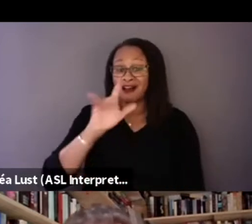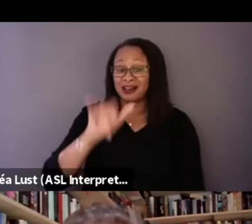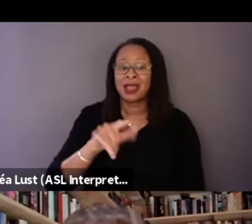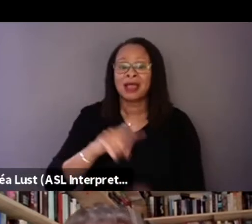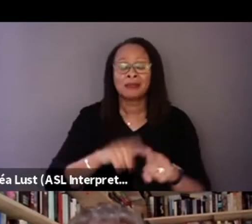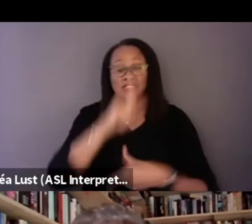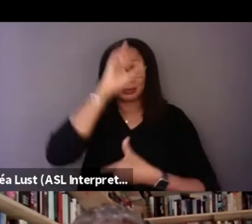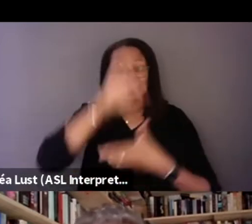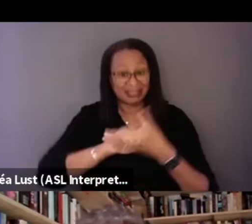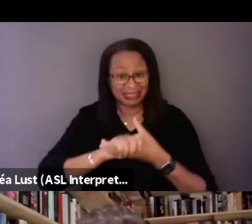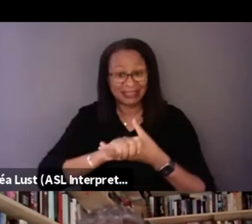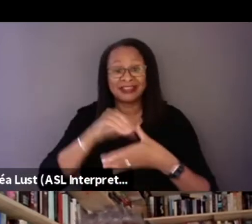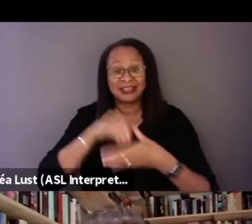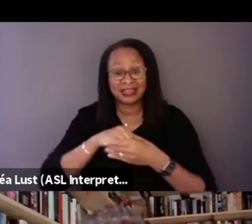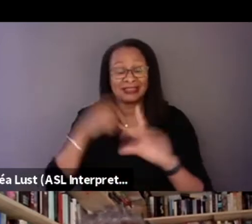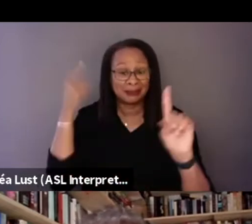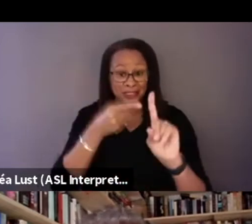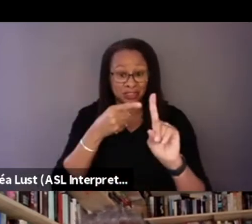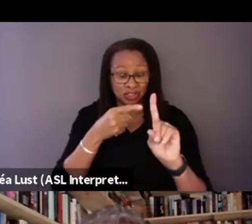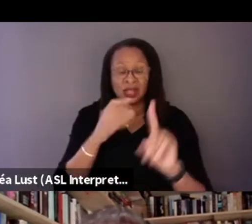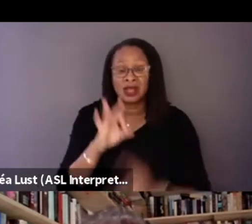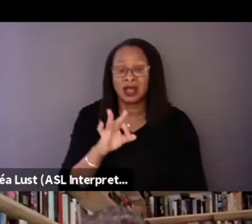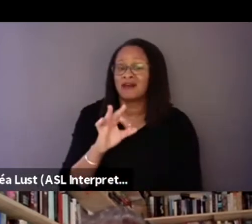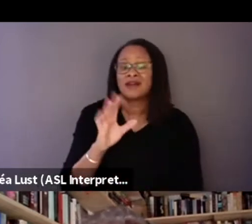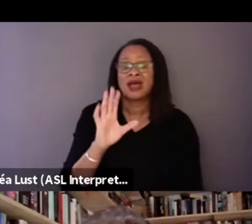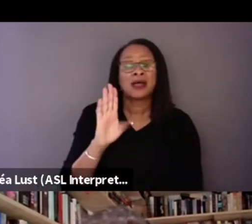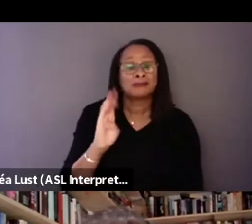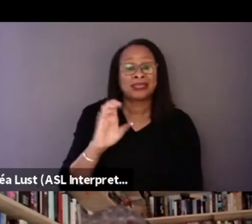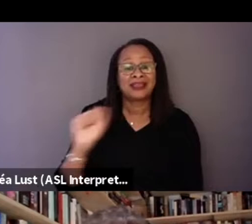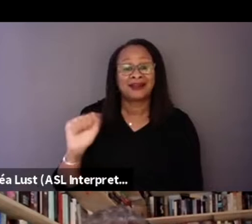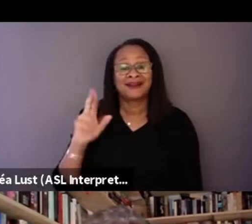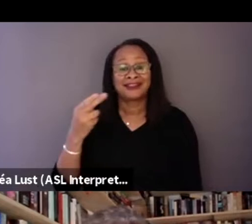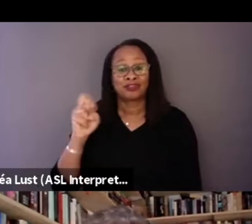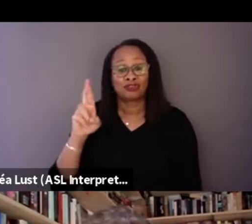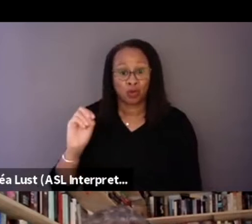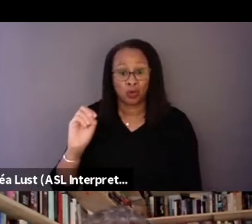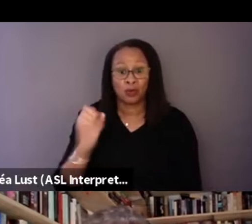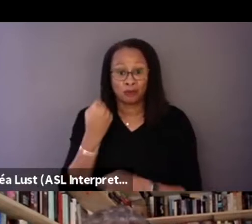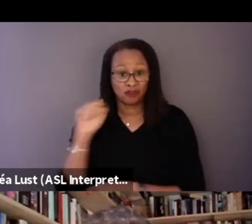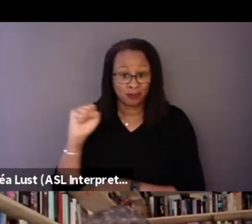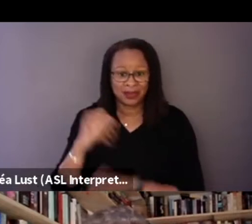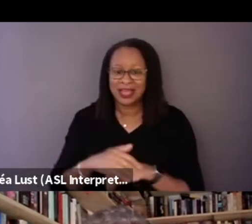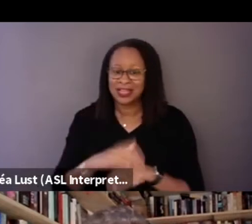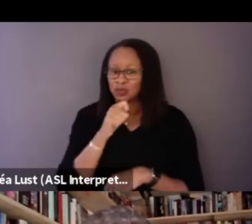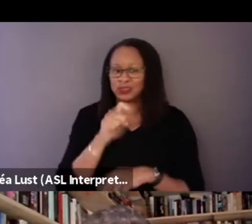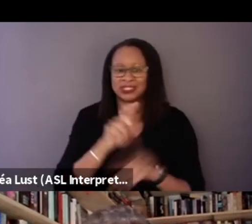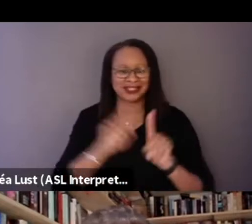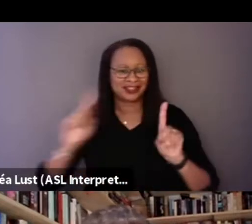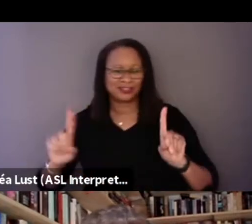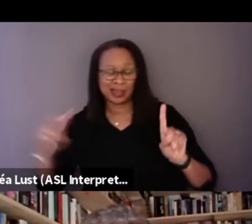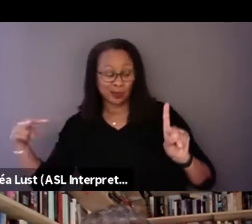She wasn't a bystander to that. And I think that's something that brought us all together as I came to this as a filmmaker